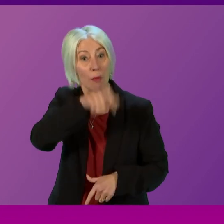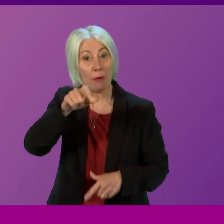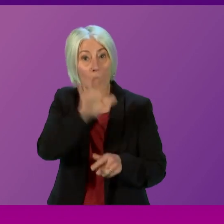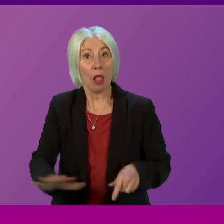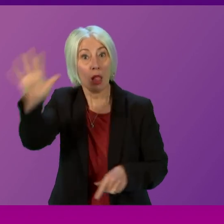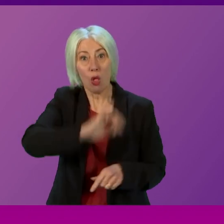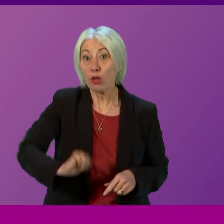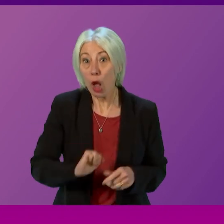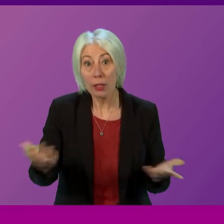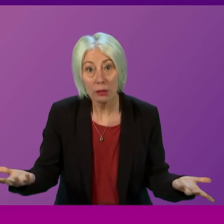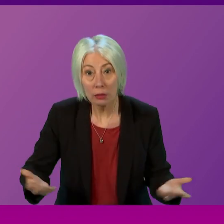No. Just to